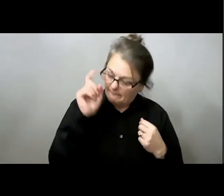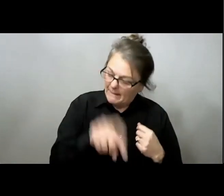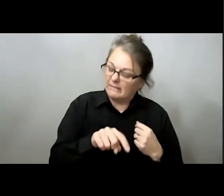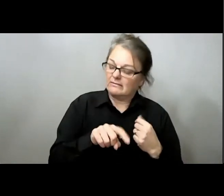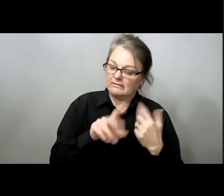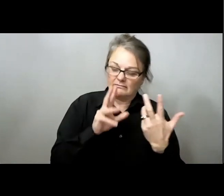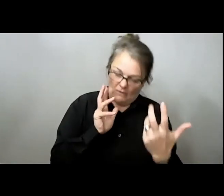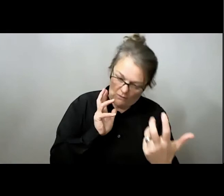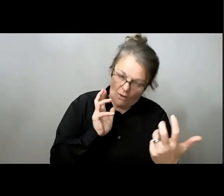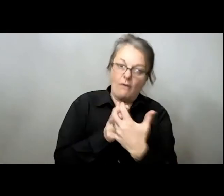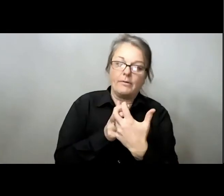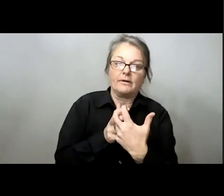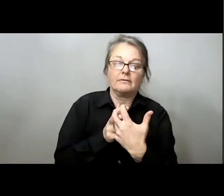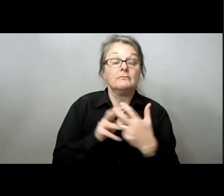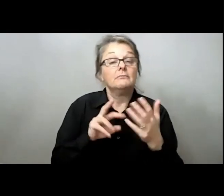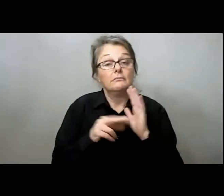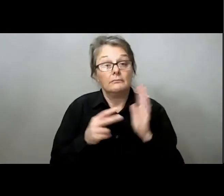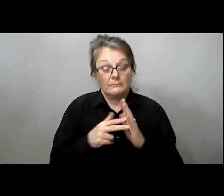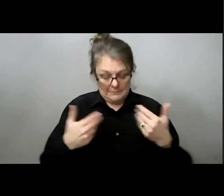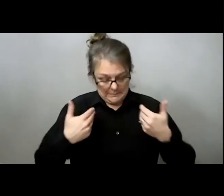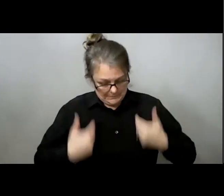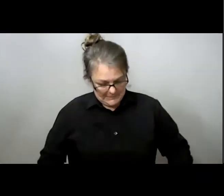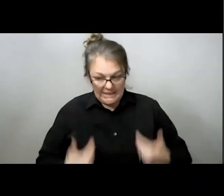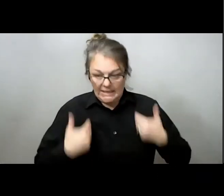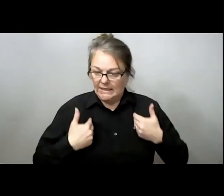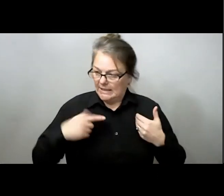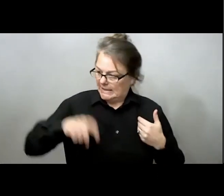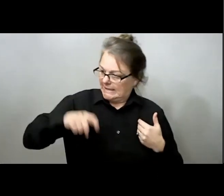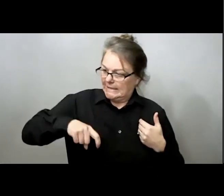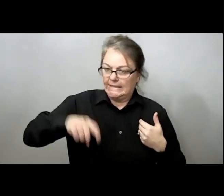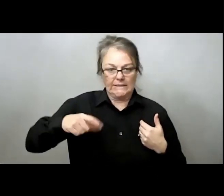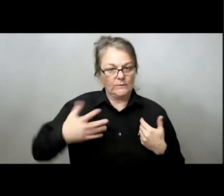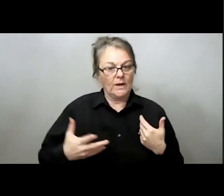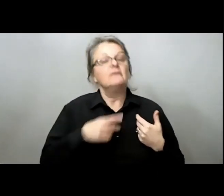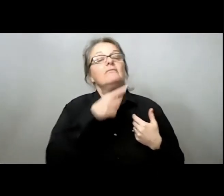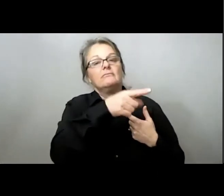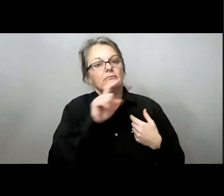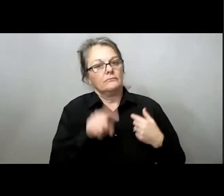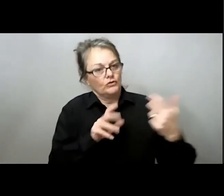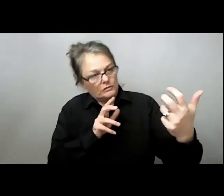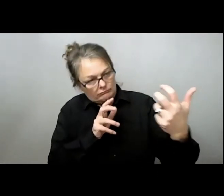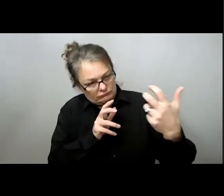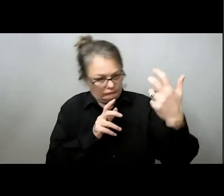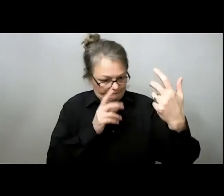MAY HAVE TO PROVIDE AN INDIVIDUALIZED RESPONSE TO AN ACCOMMODATION REQUEST.